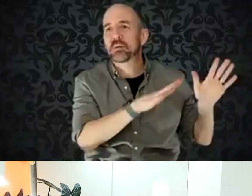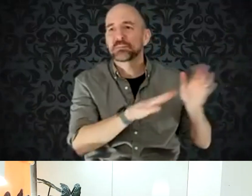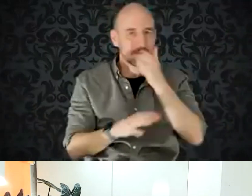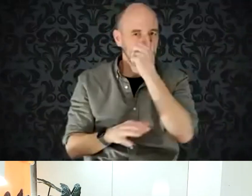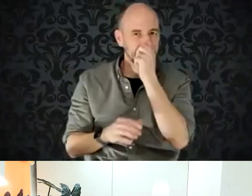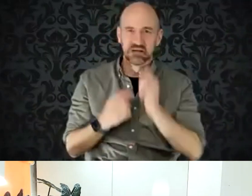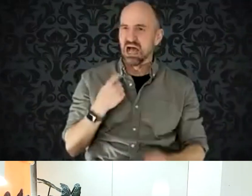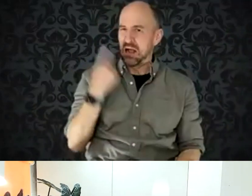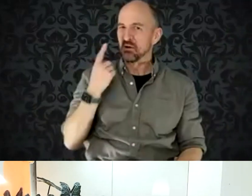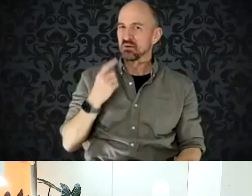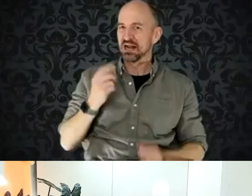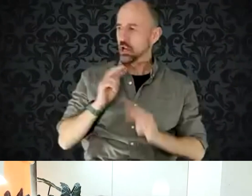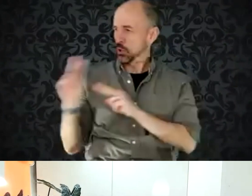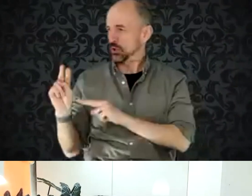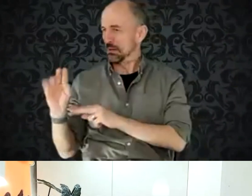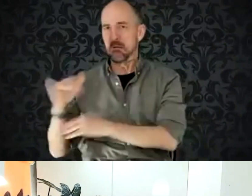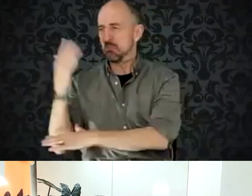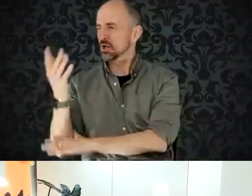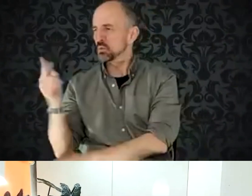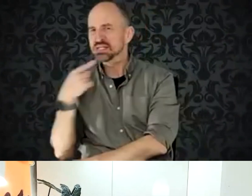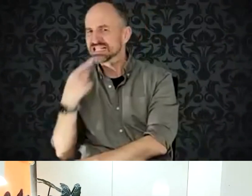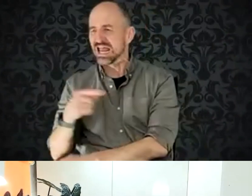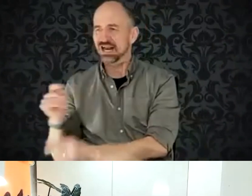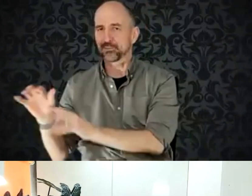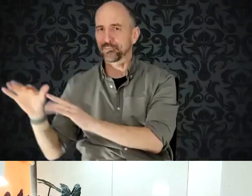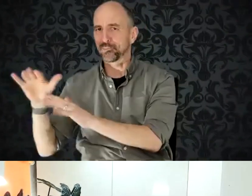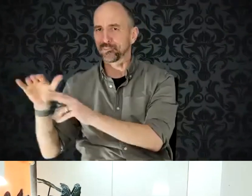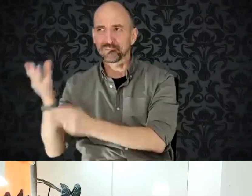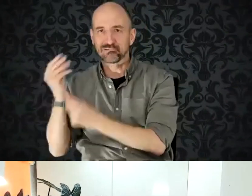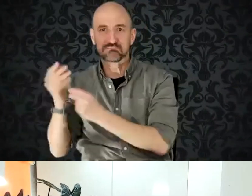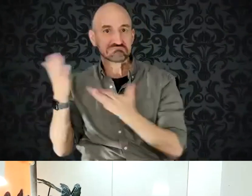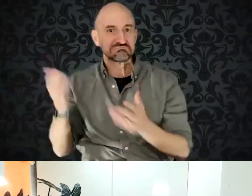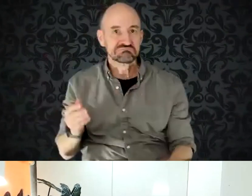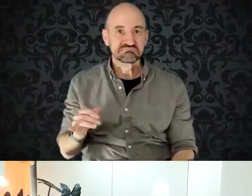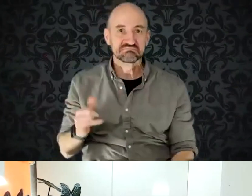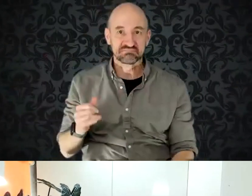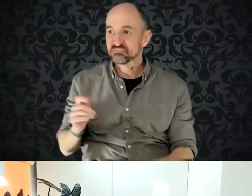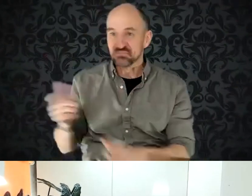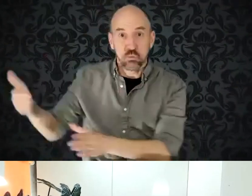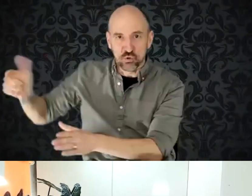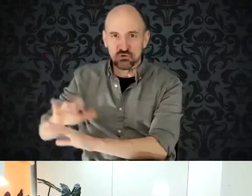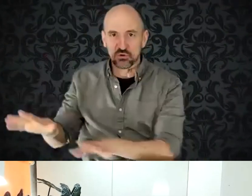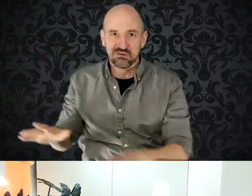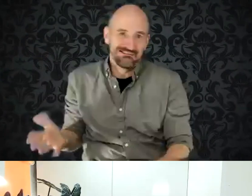I think he has had to leave today, so we will find that out from Justin, I think that